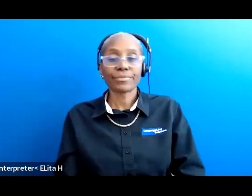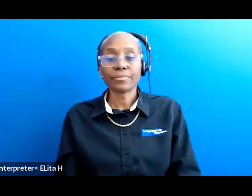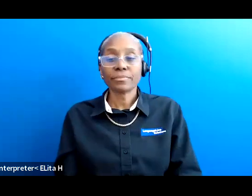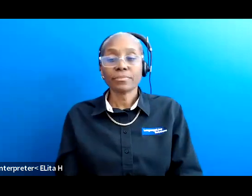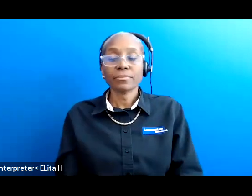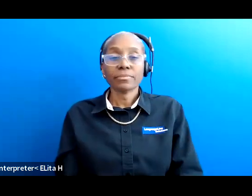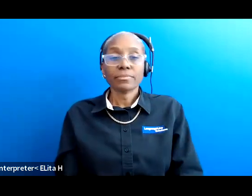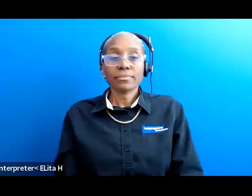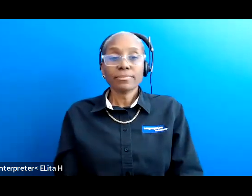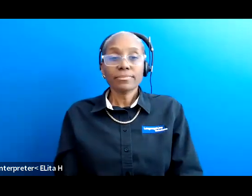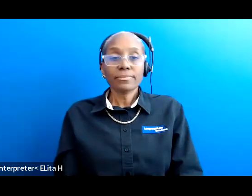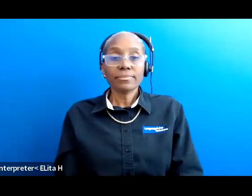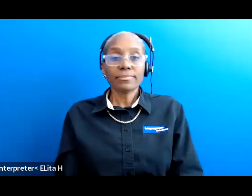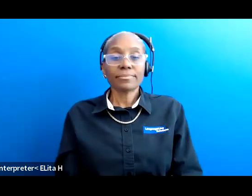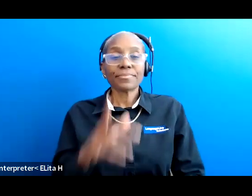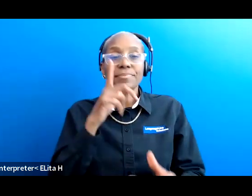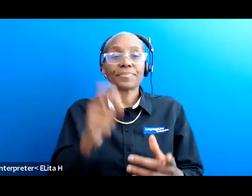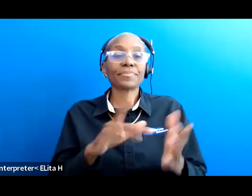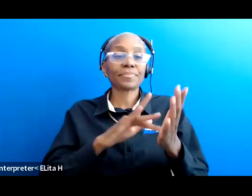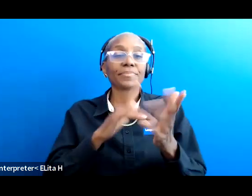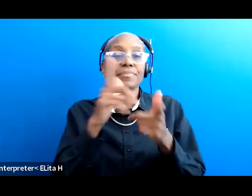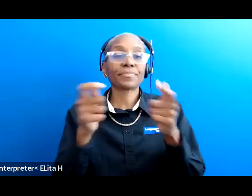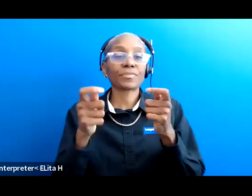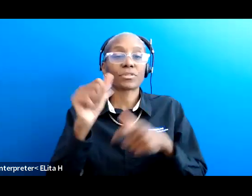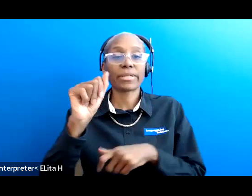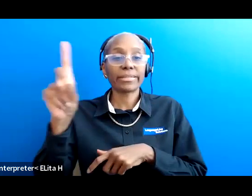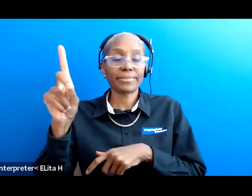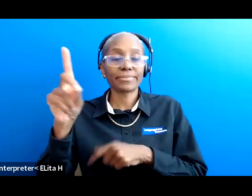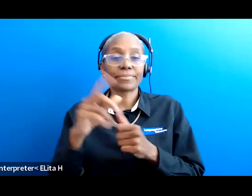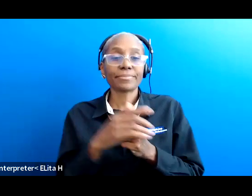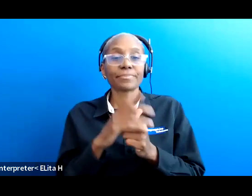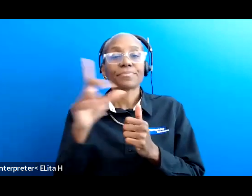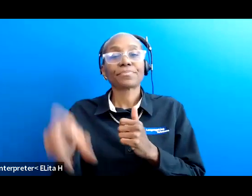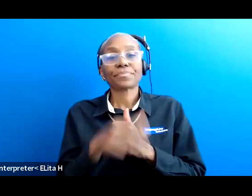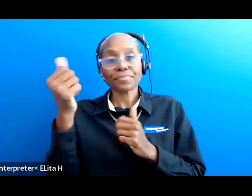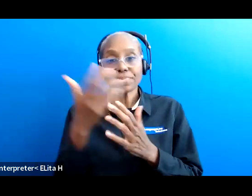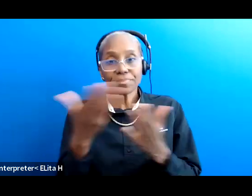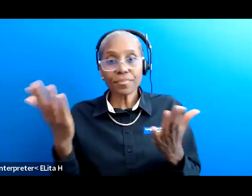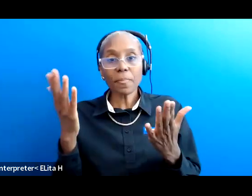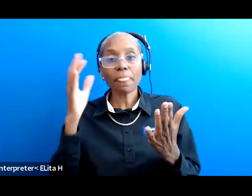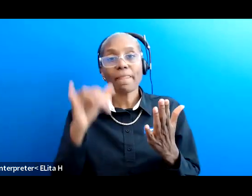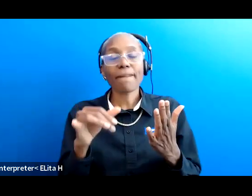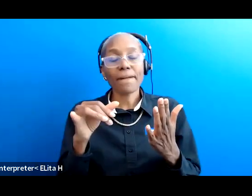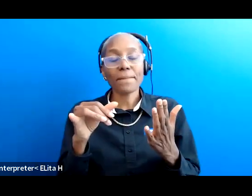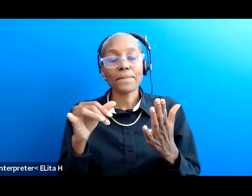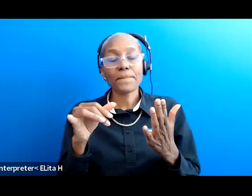You may need medication to control the AD. That's another thing that is a situation.